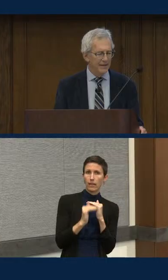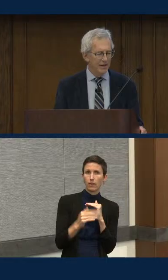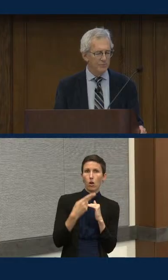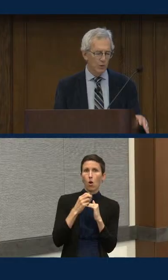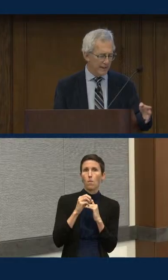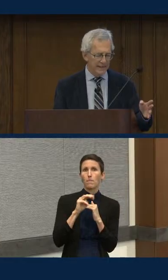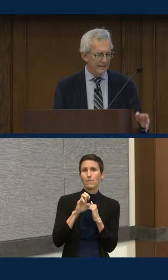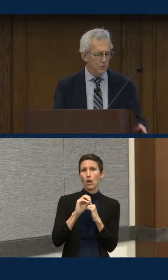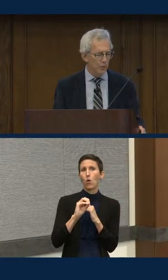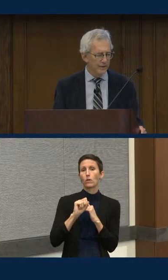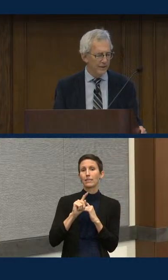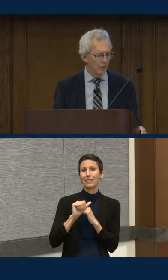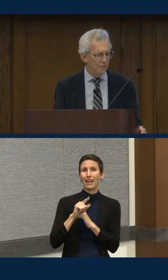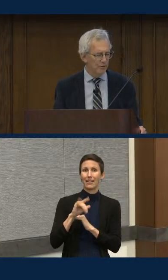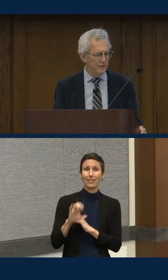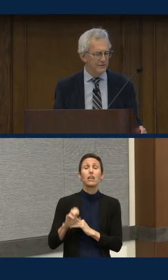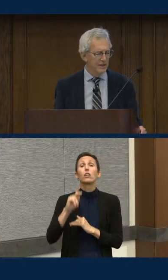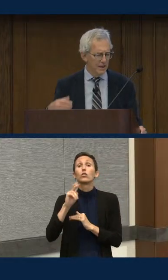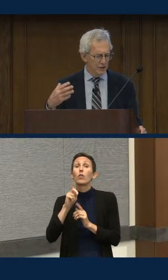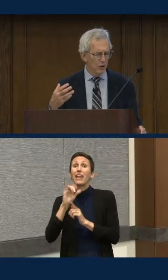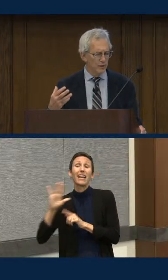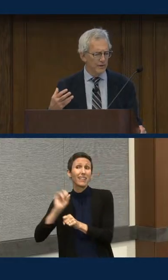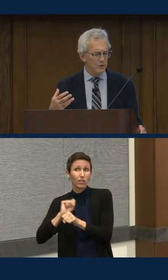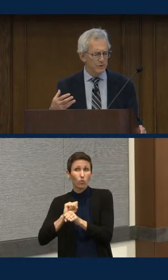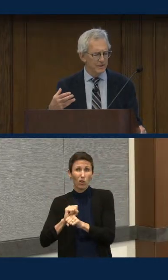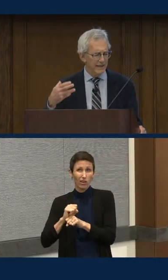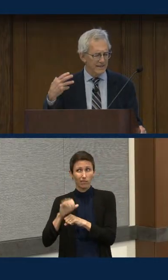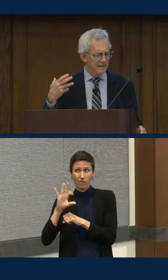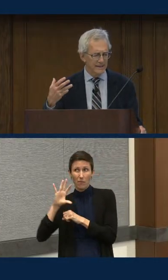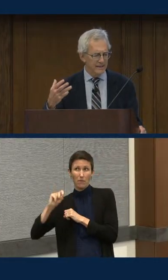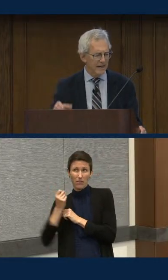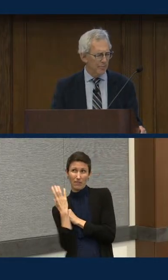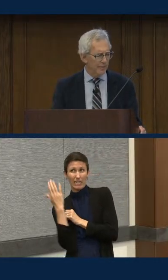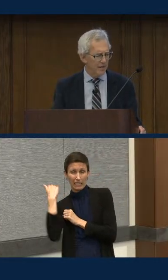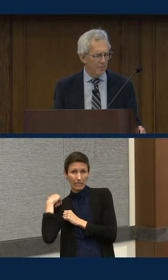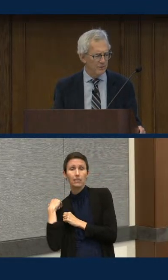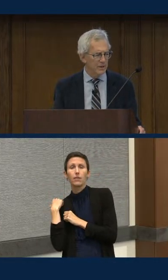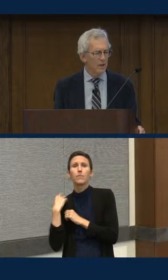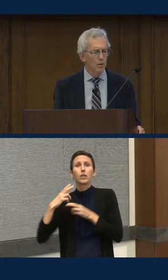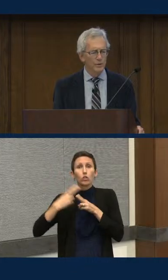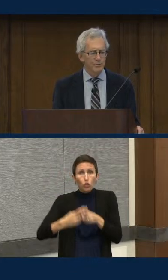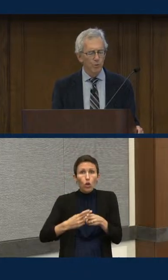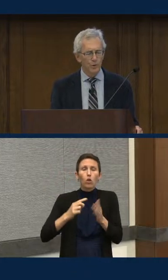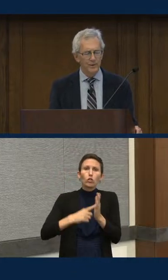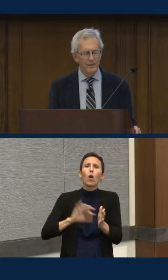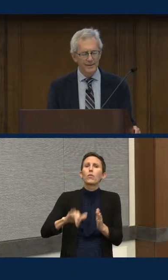so Kennedy's work in the early 50s showed this was the case and